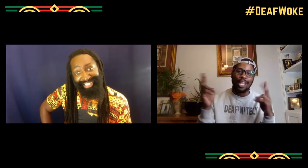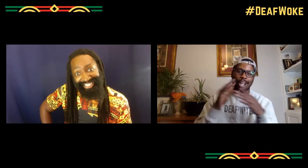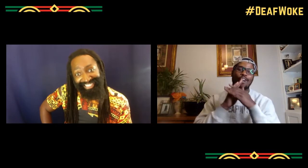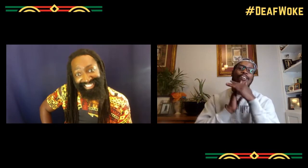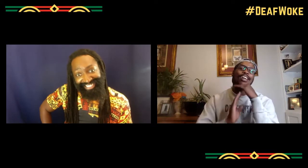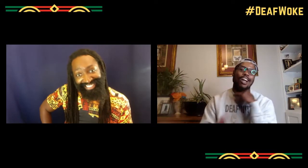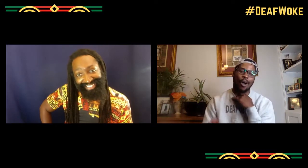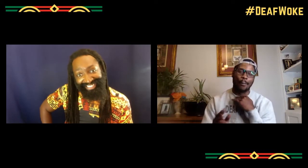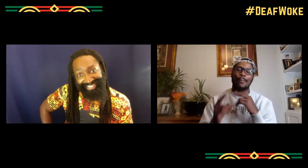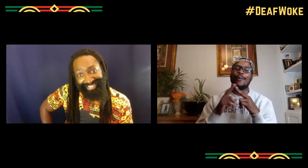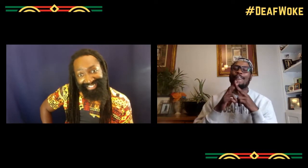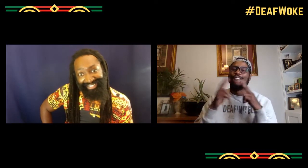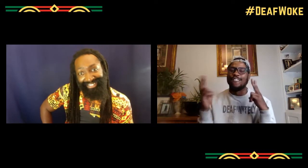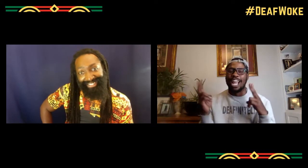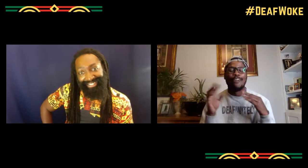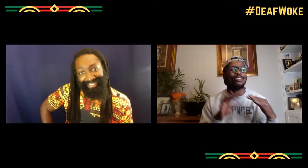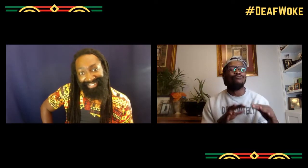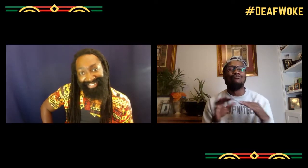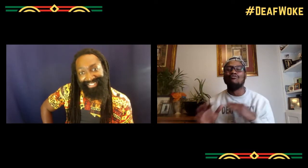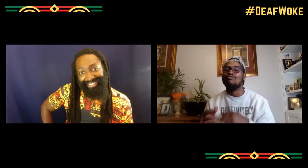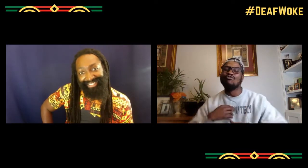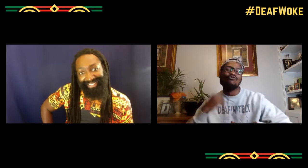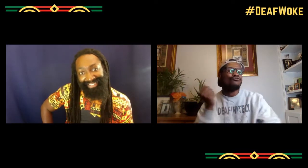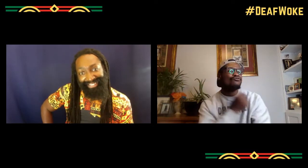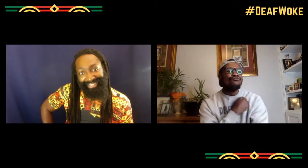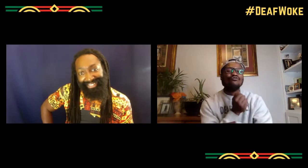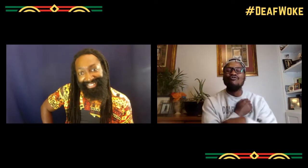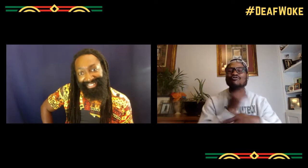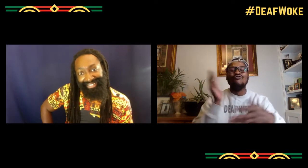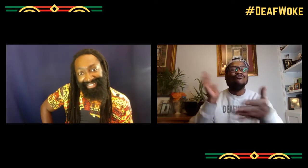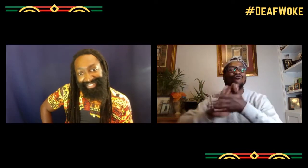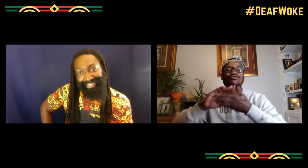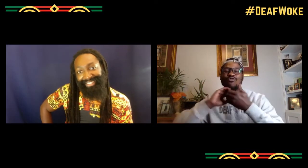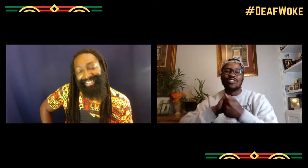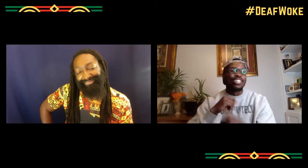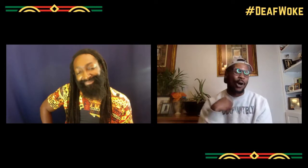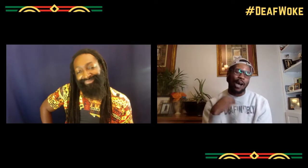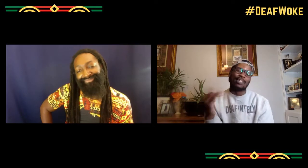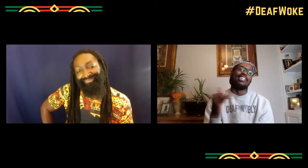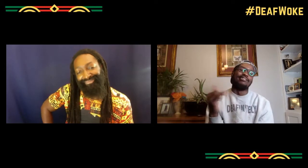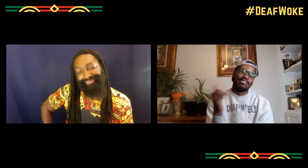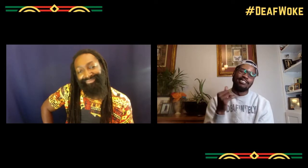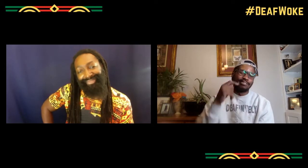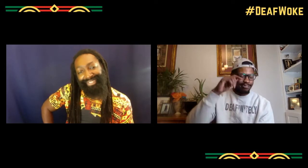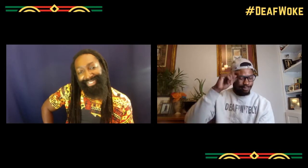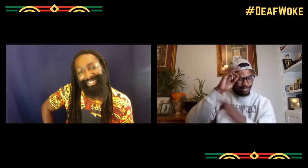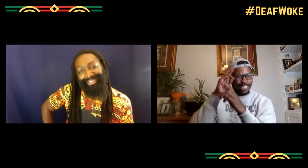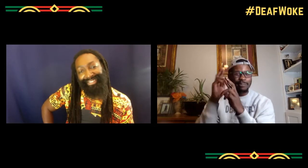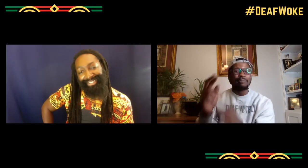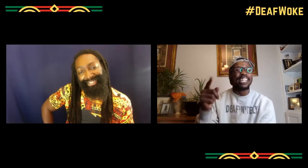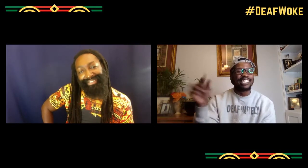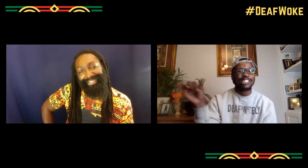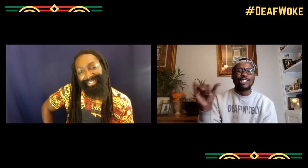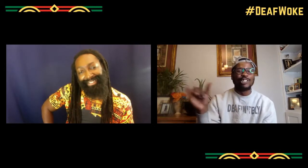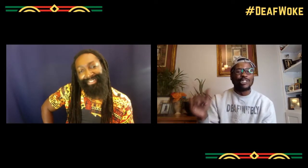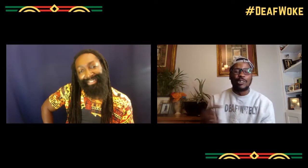You know Waka, now that is a humble man. He's chilled, you know, he's always, dapping it up with us.